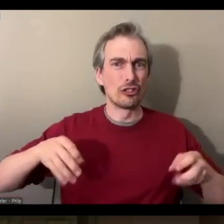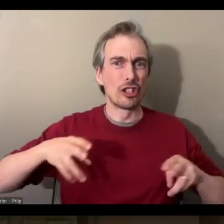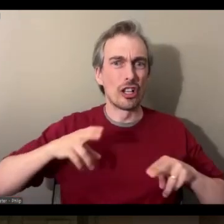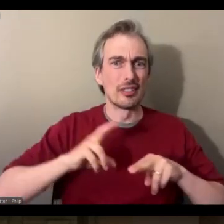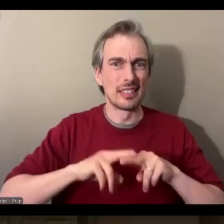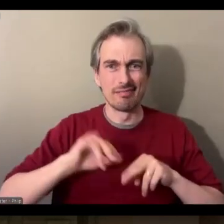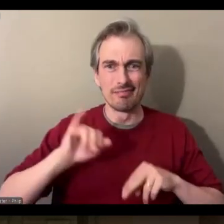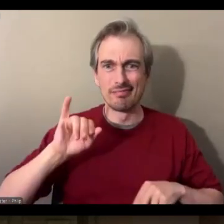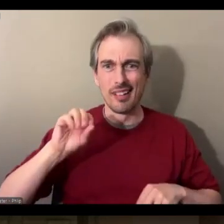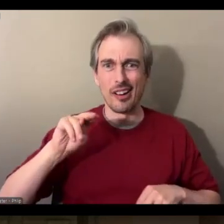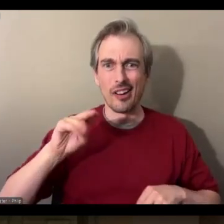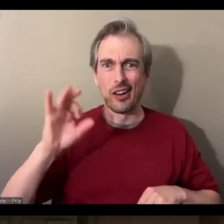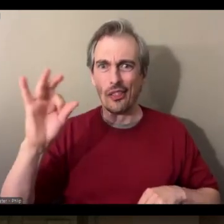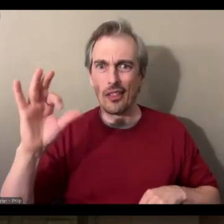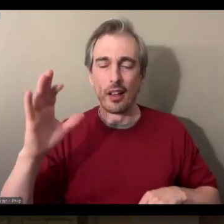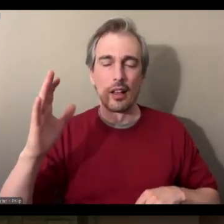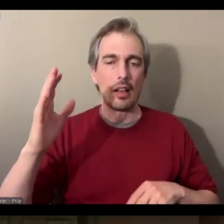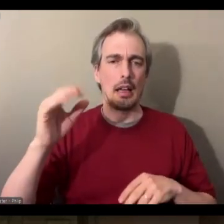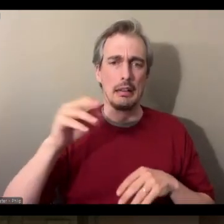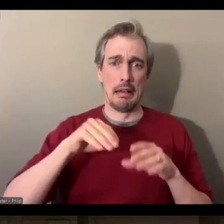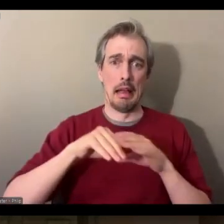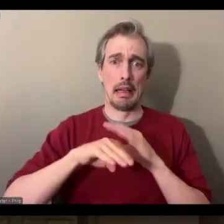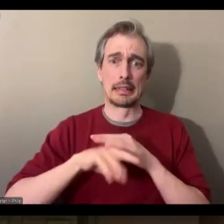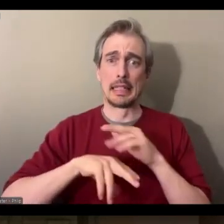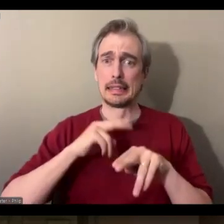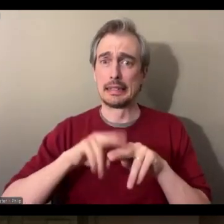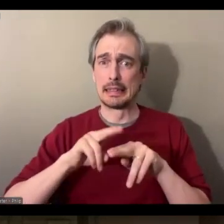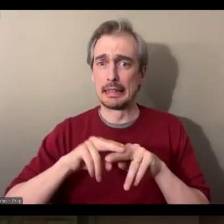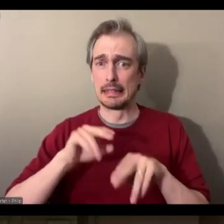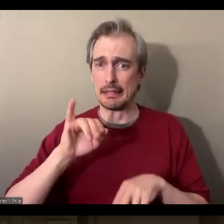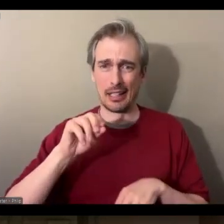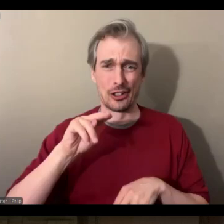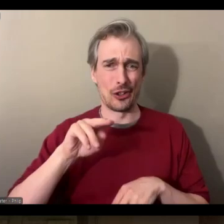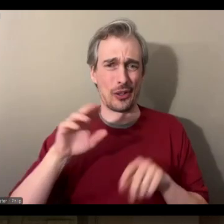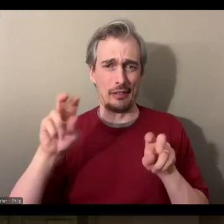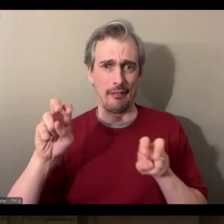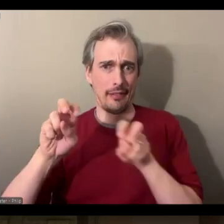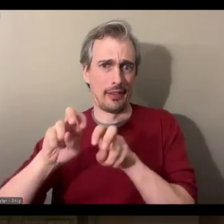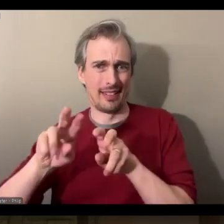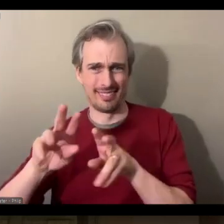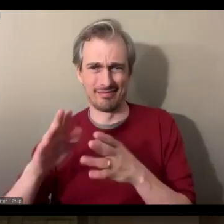doesn't really tell you what that access means, we've gotten to a more specific breakdown, where